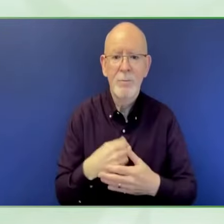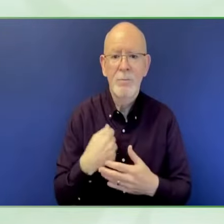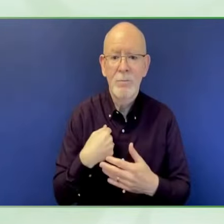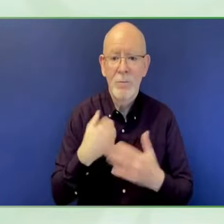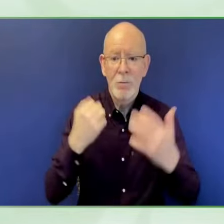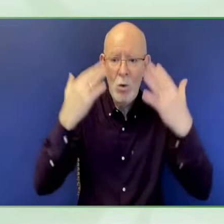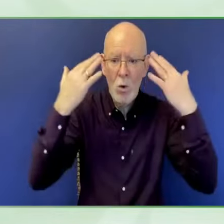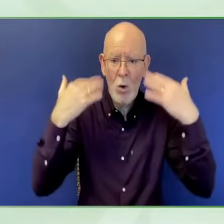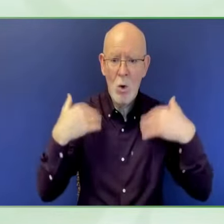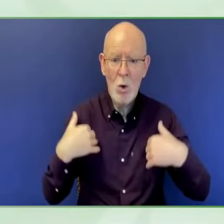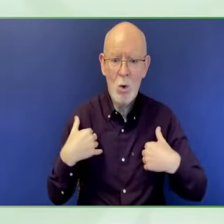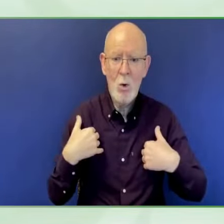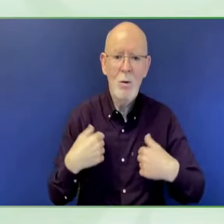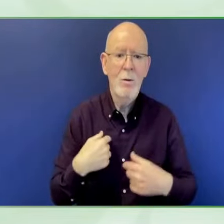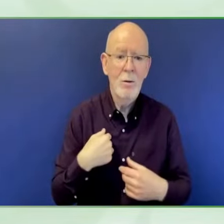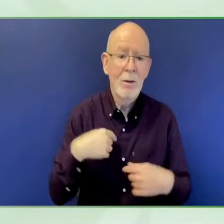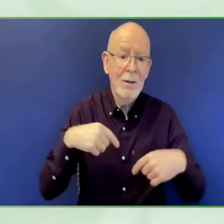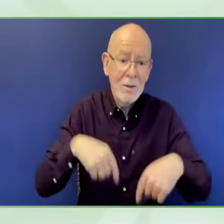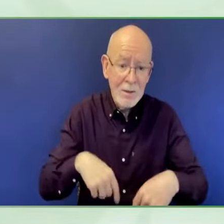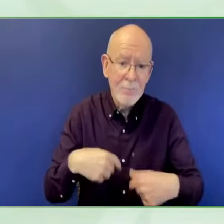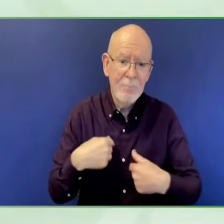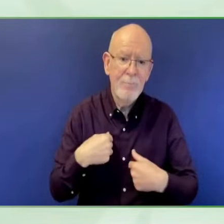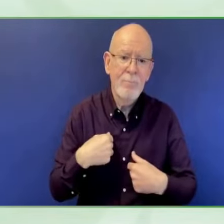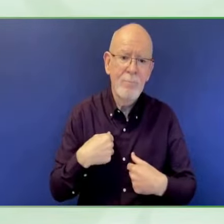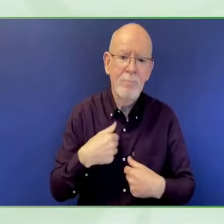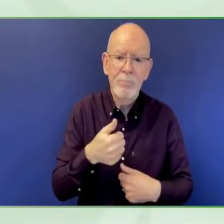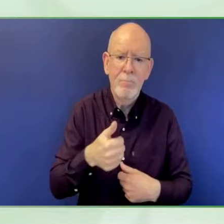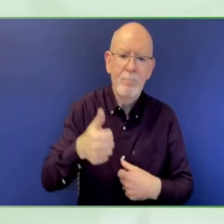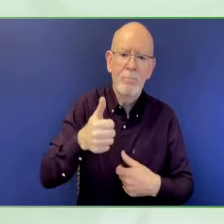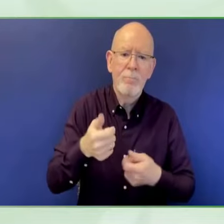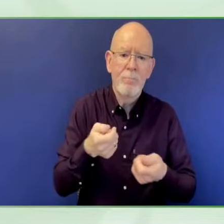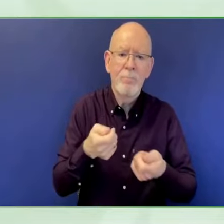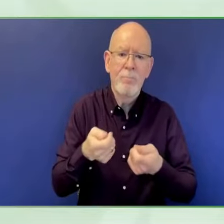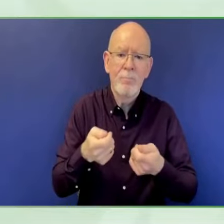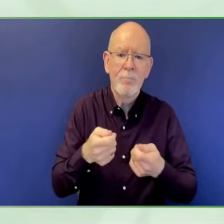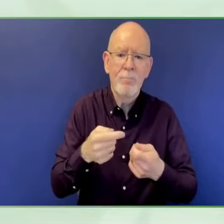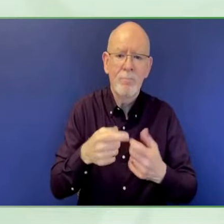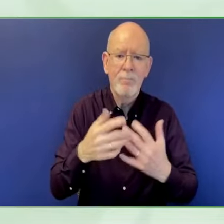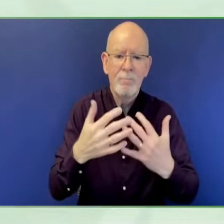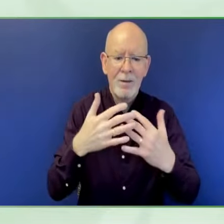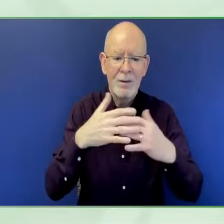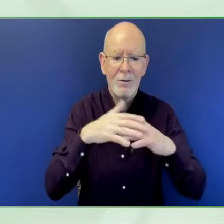In the welfare at ministry – Ministry of welfare and society in Israel.